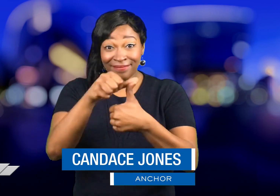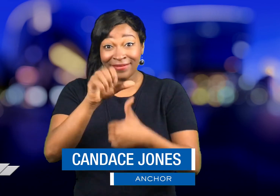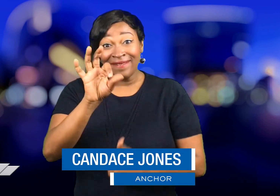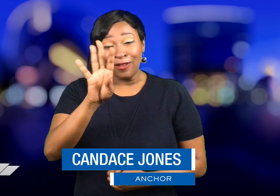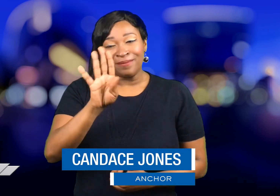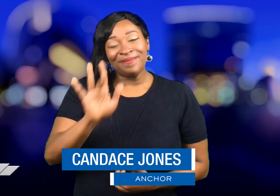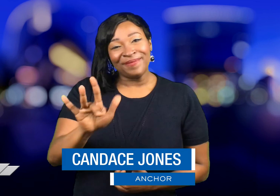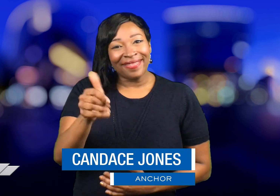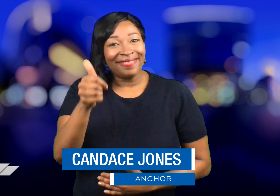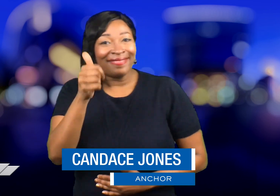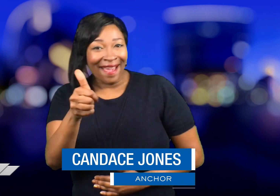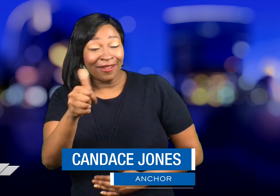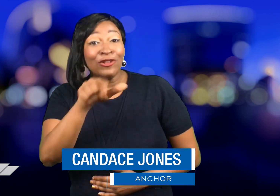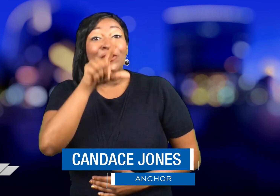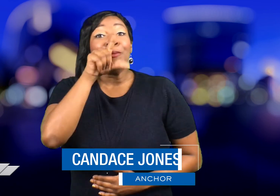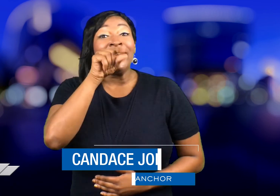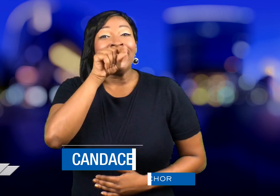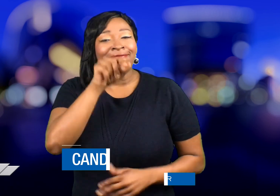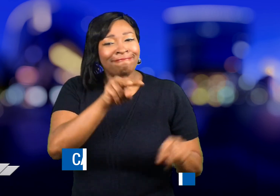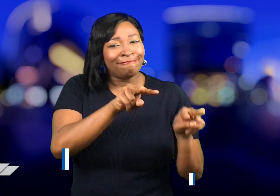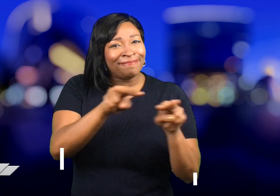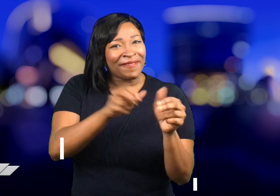Remember to like us on Facebook and follow us on Twitter.